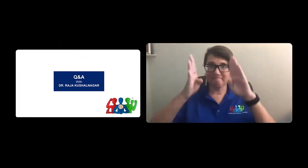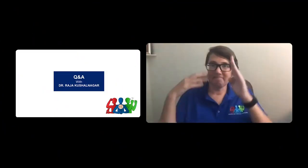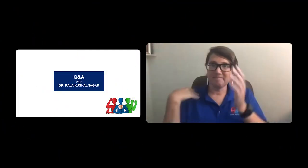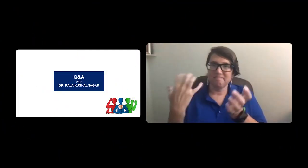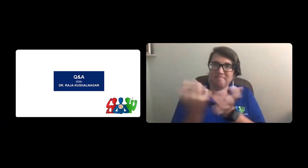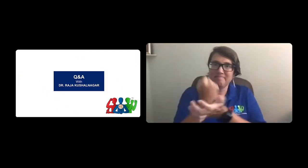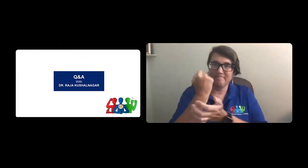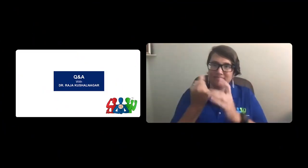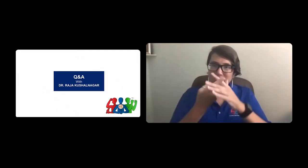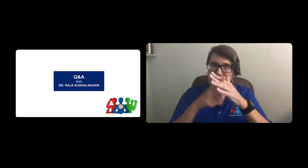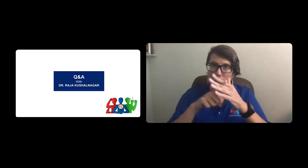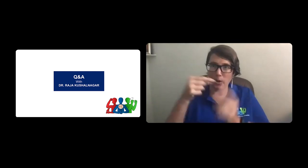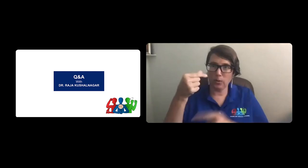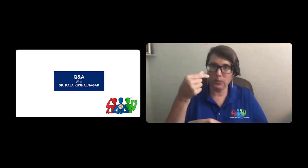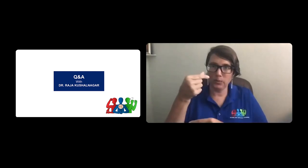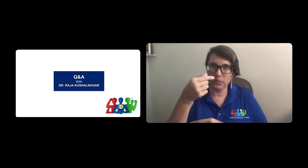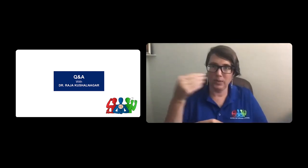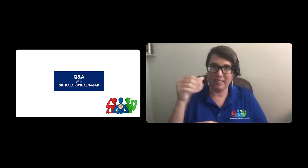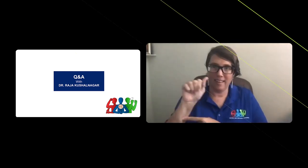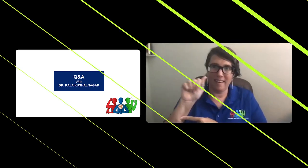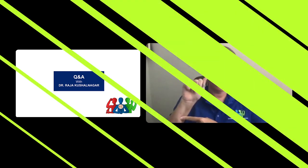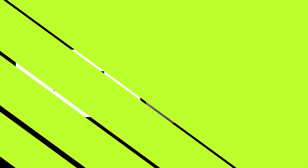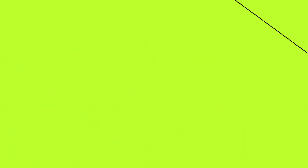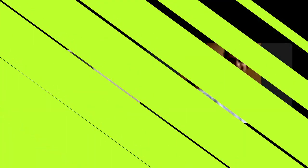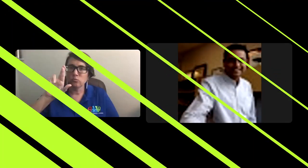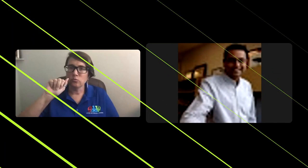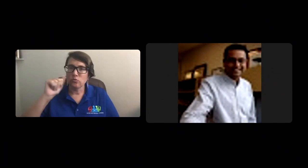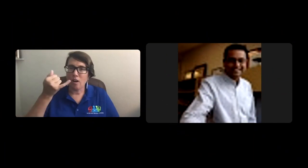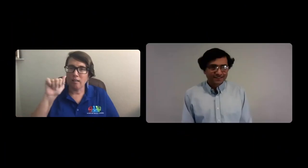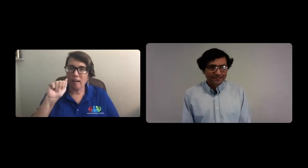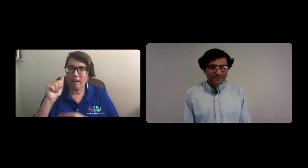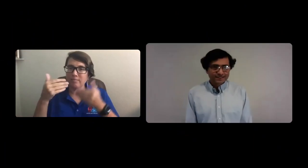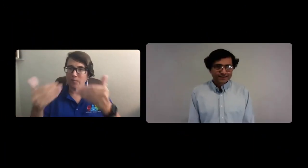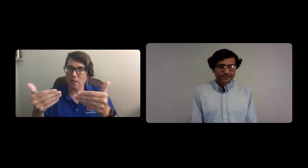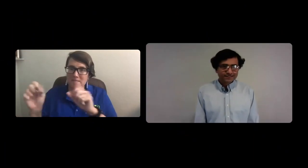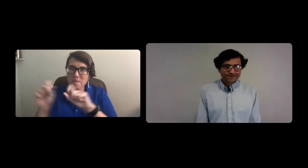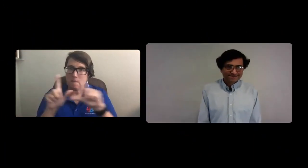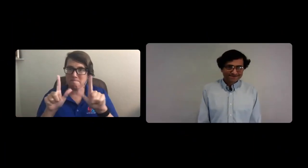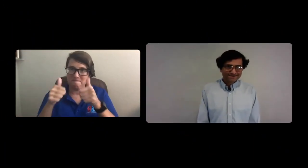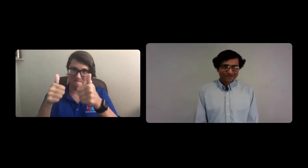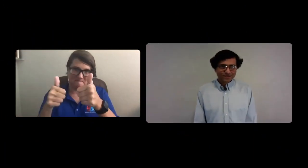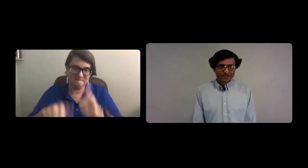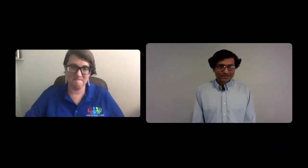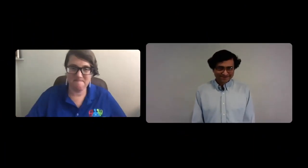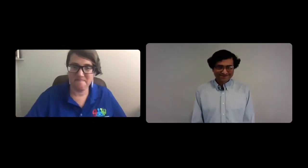Hello, and welcome back. We are going to begin our Q&A session.